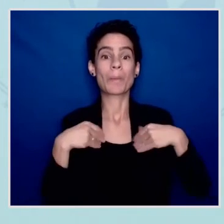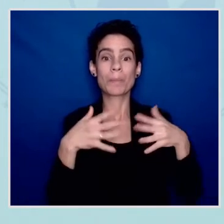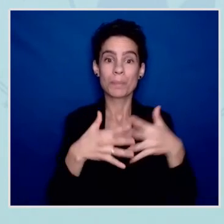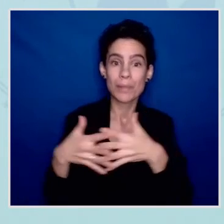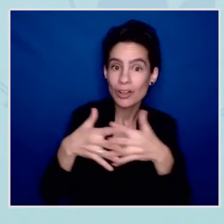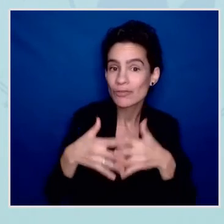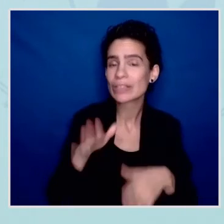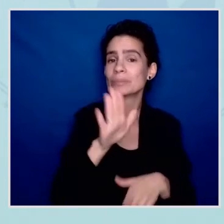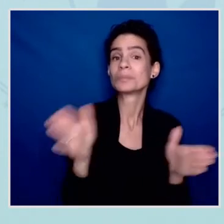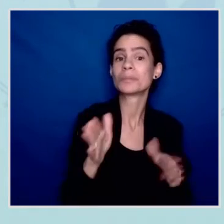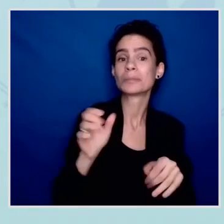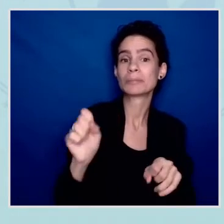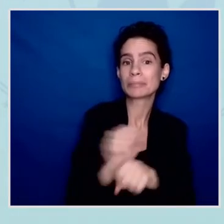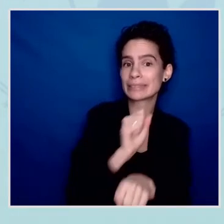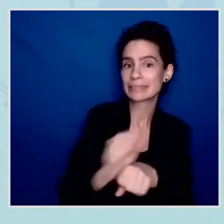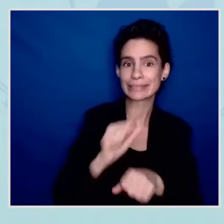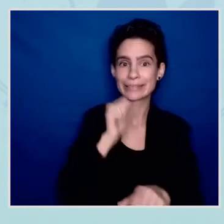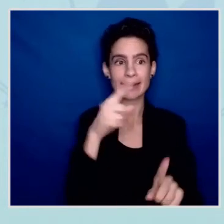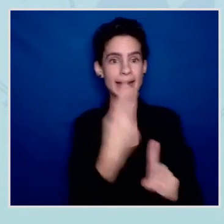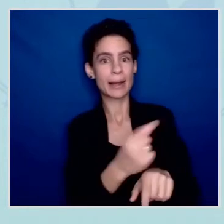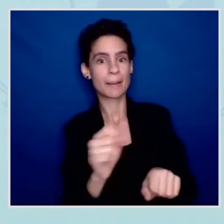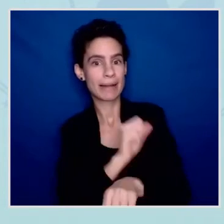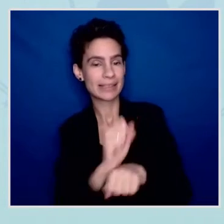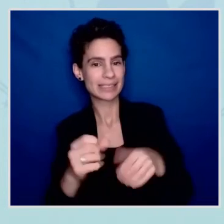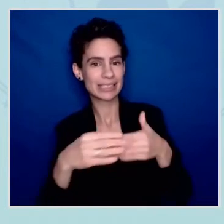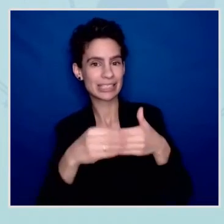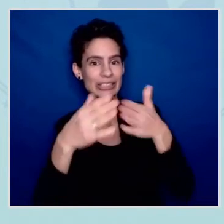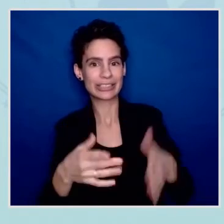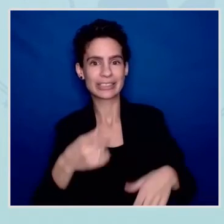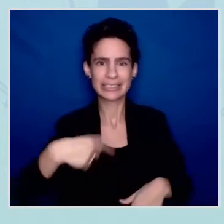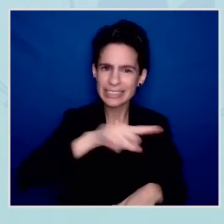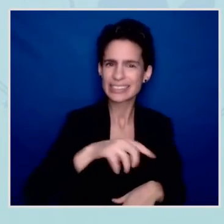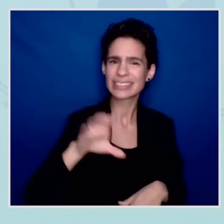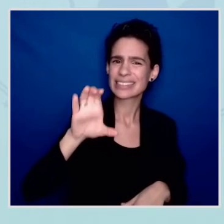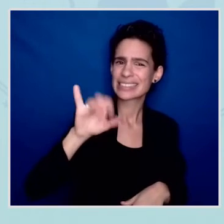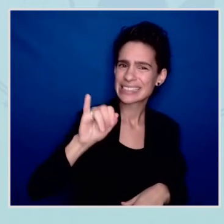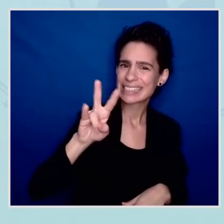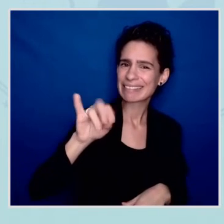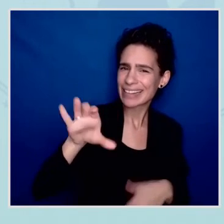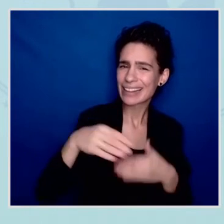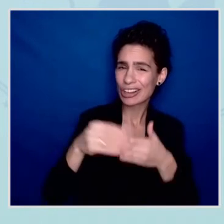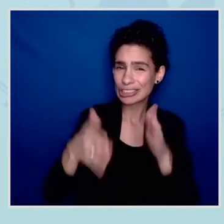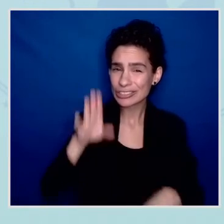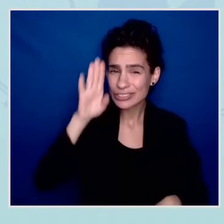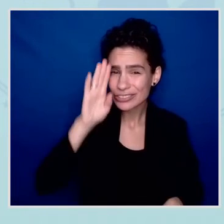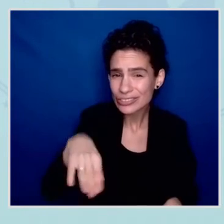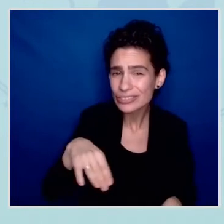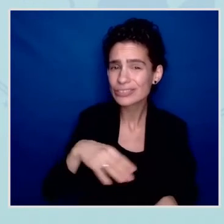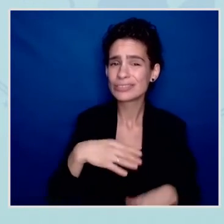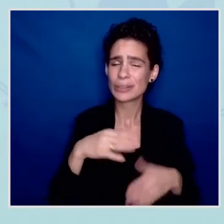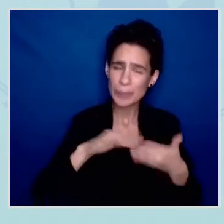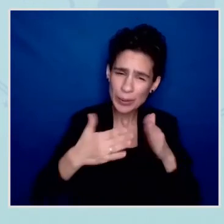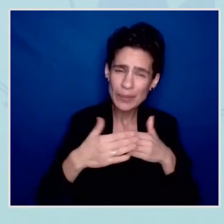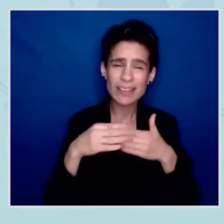. SMALL BUSINESS OWNERS, FROM RESTAURANTS TO BARBERSHOPS TO DRY CLEANERS, THEY ARE HURTING. AND LET'S BE CLEAR. THOSE WHO RUN AMERICA'S SMALL